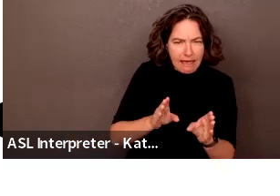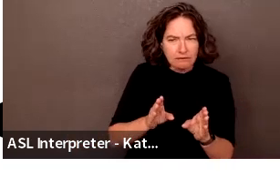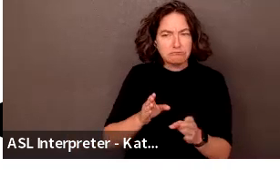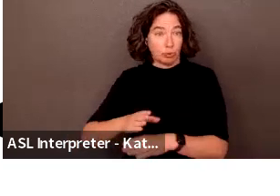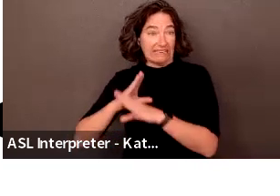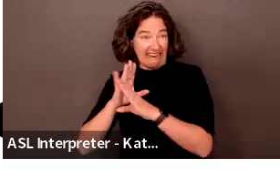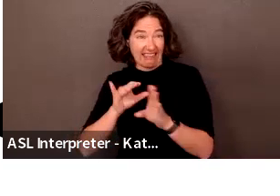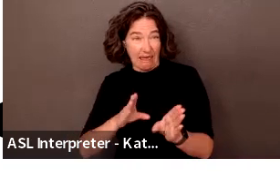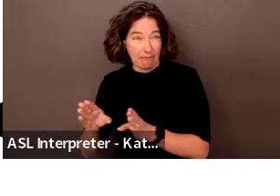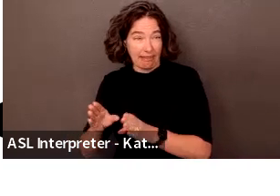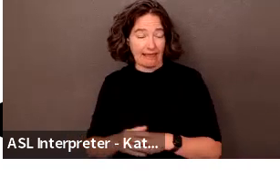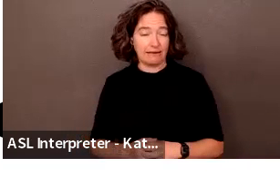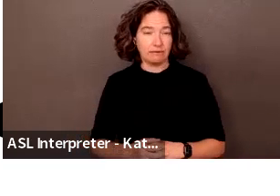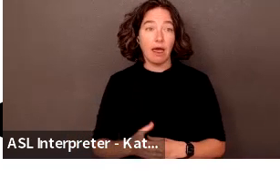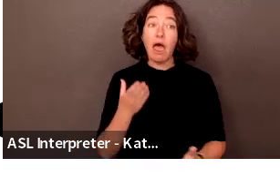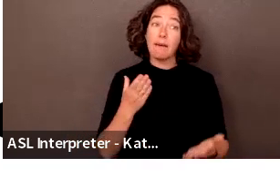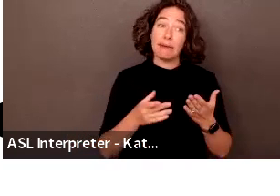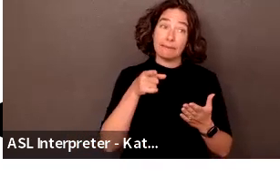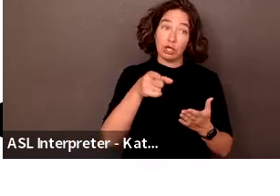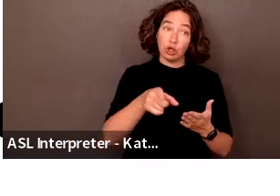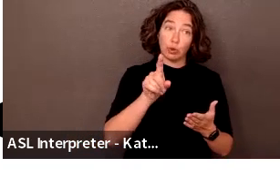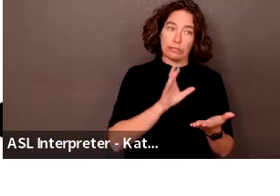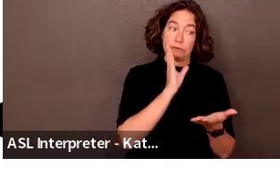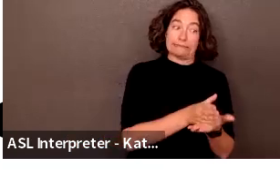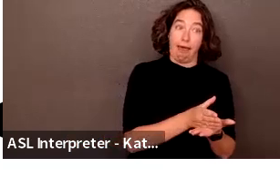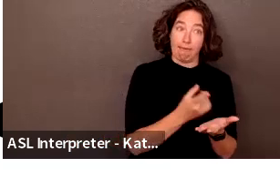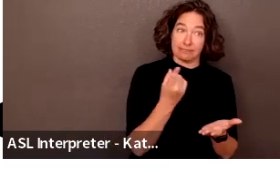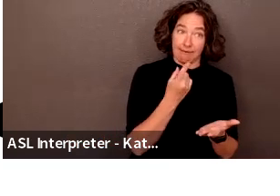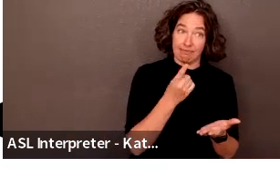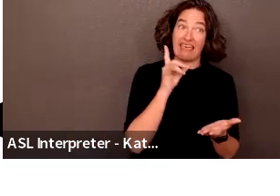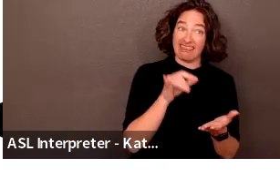And that always starts with a start, stop, continue or change. If you